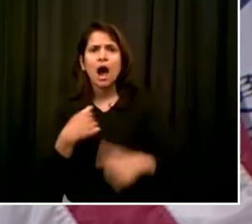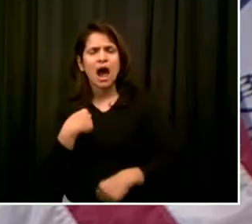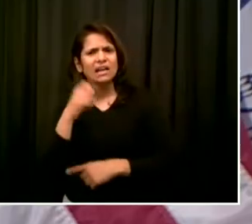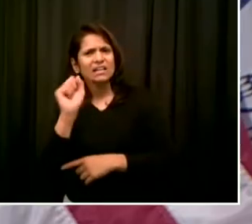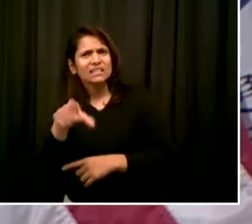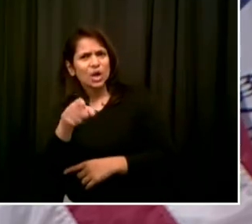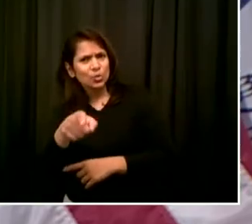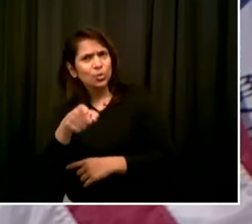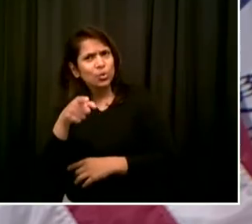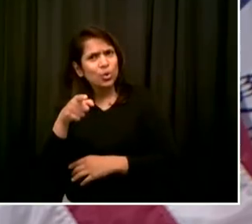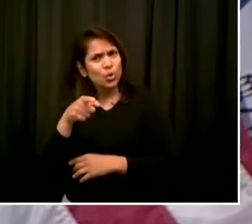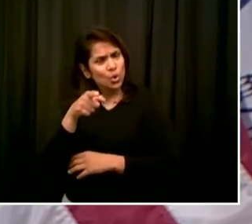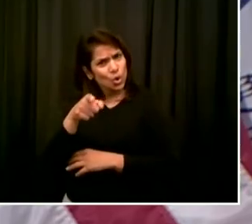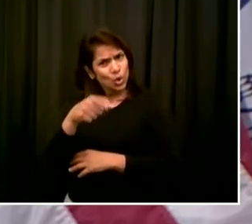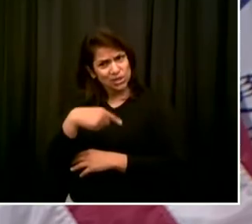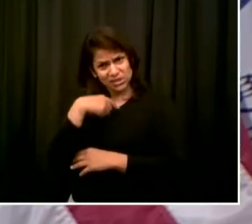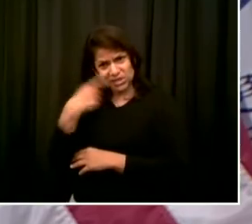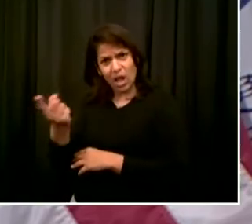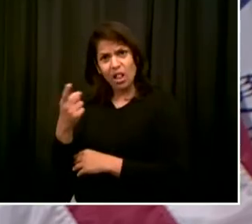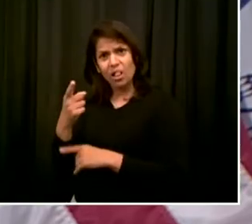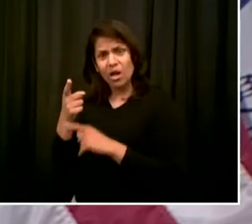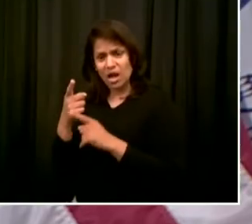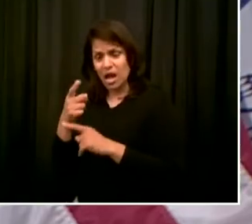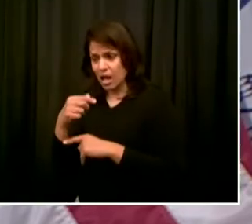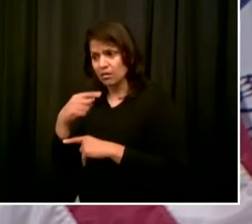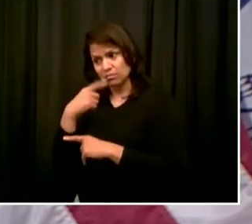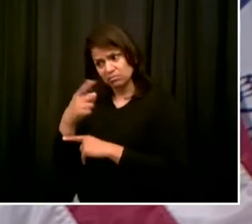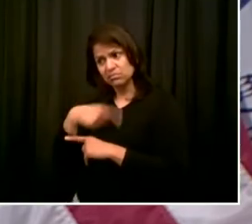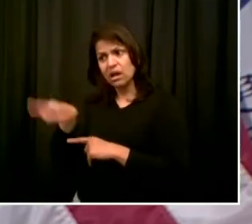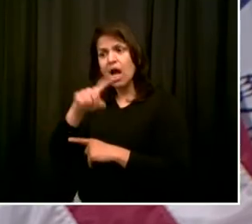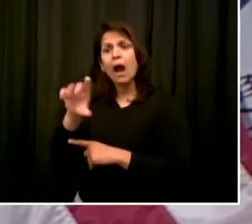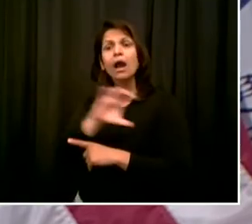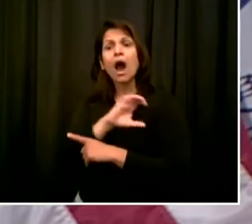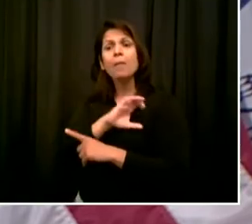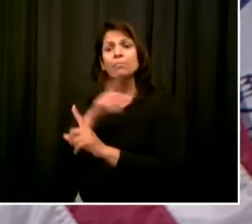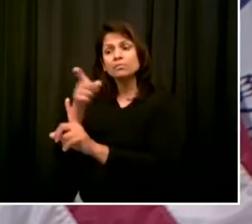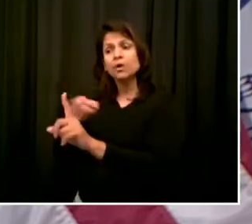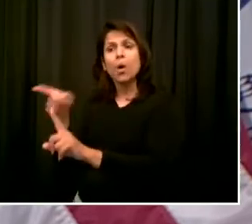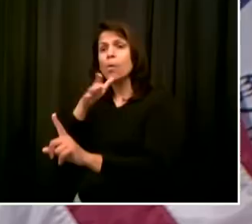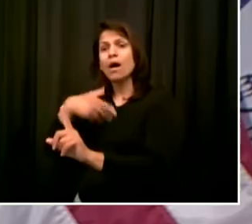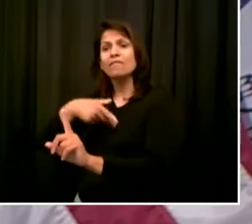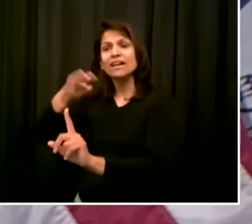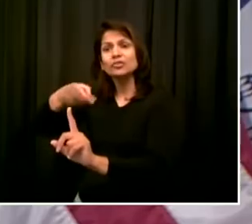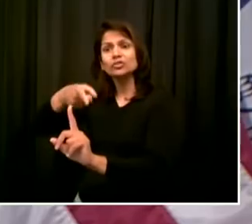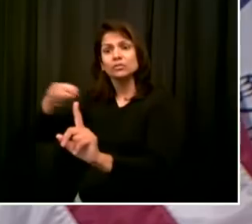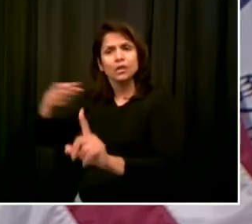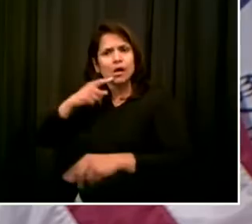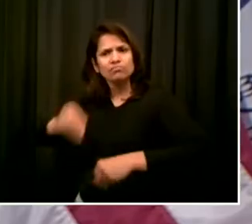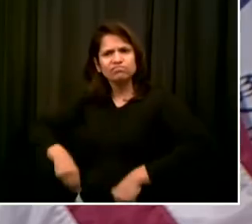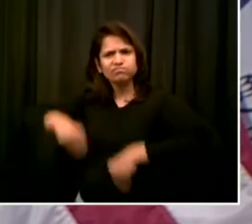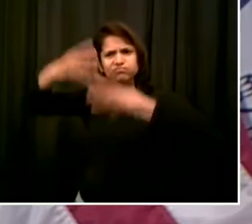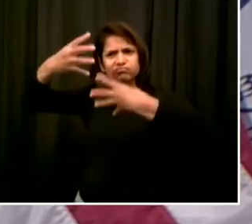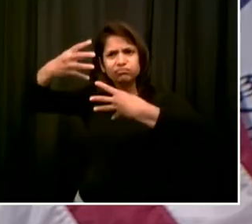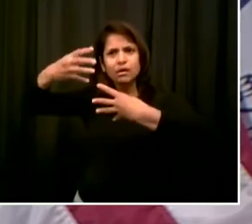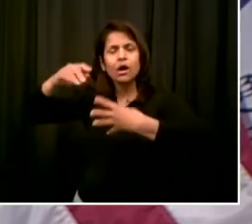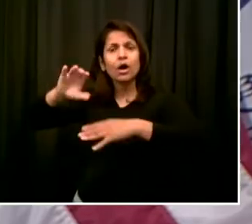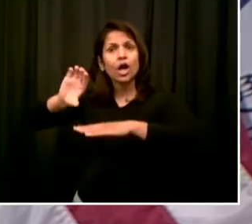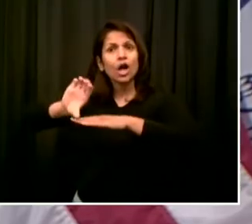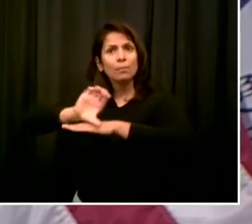ONLINE?